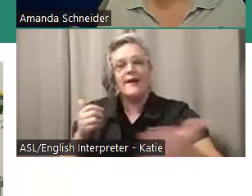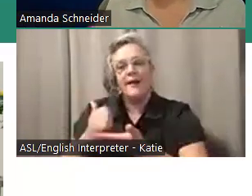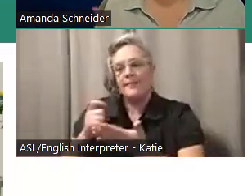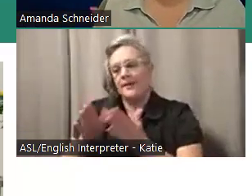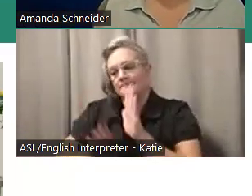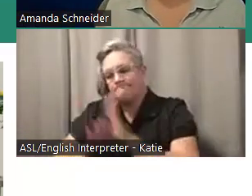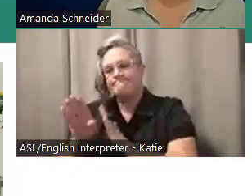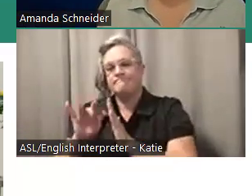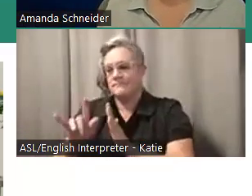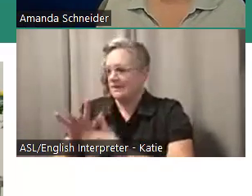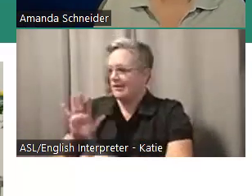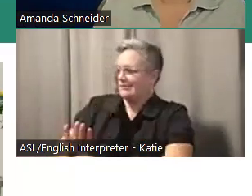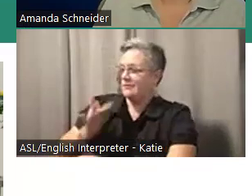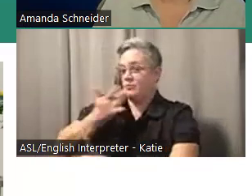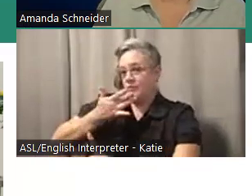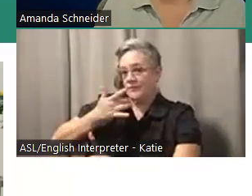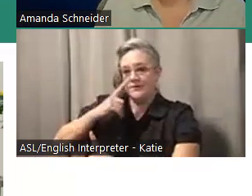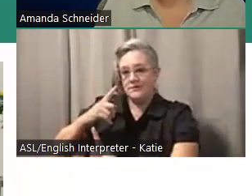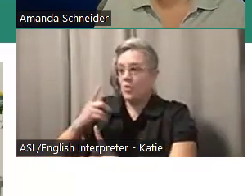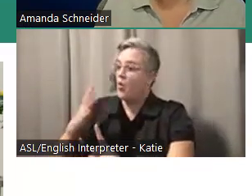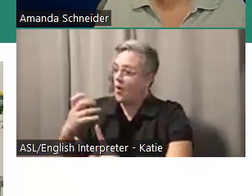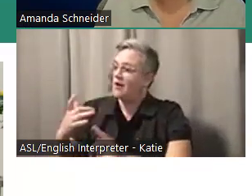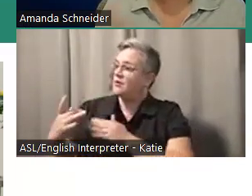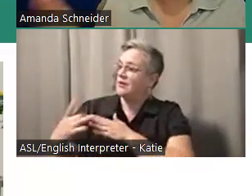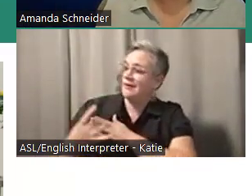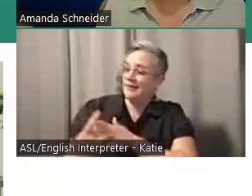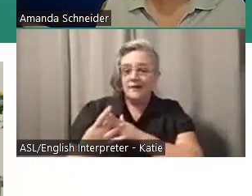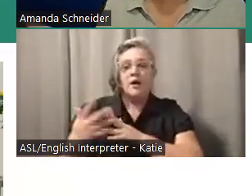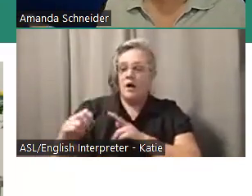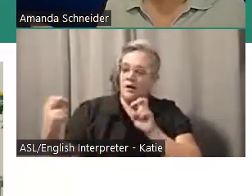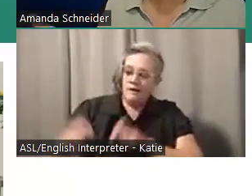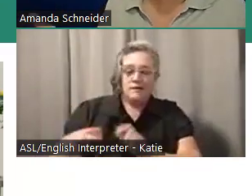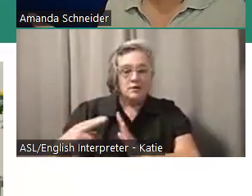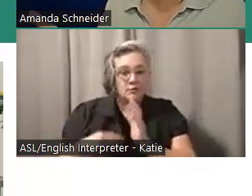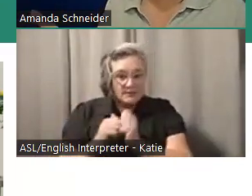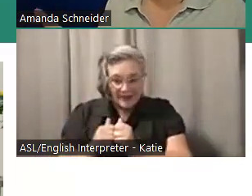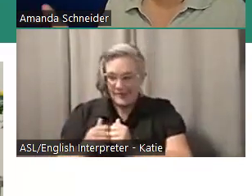To want to read with you, And also lets them show their interests.